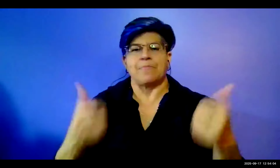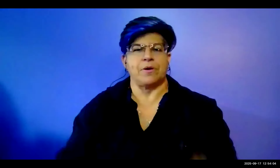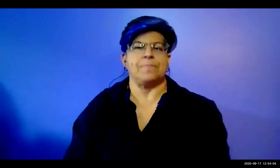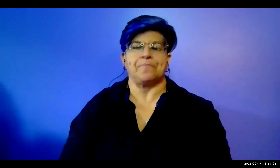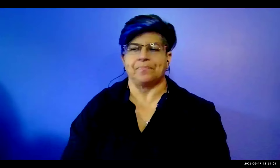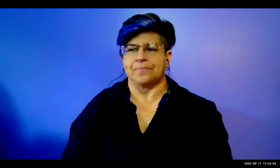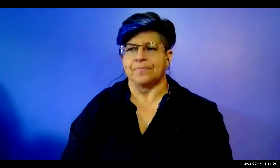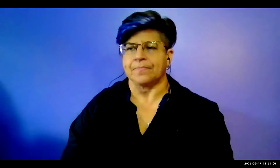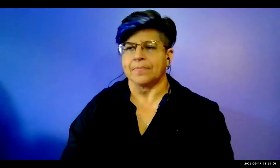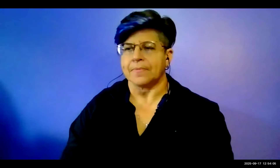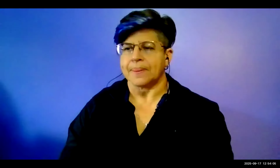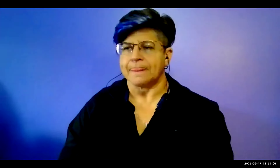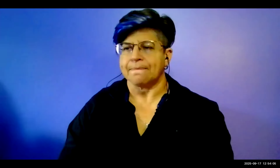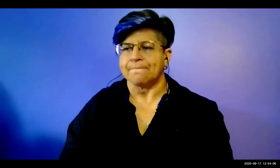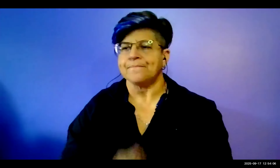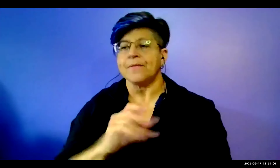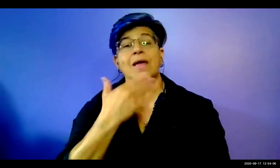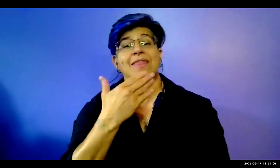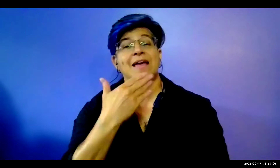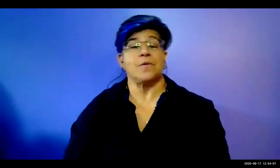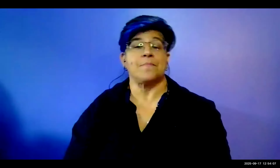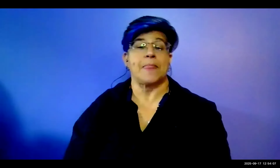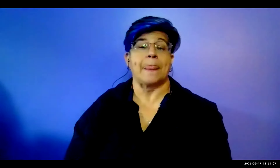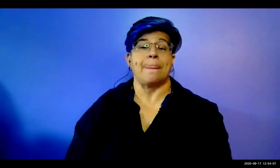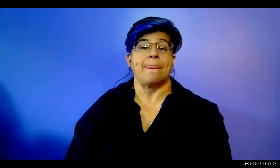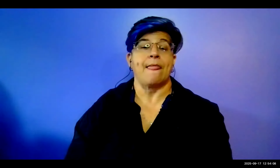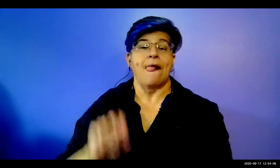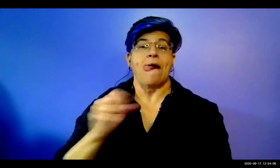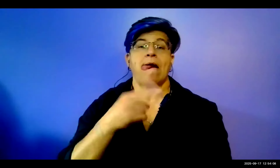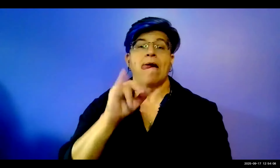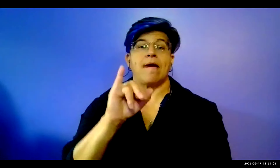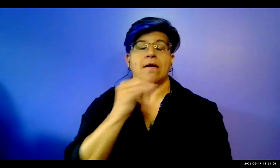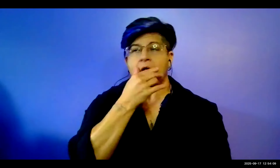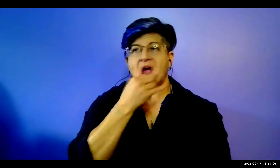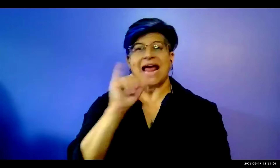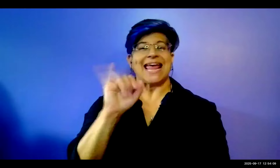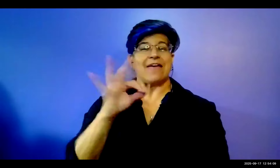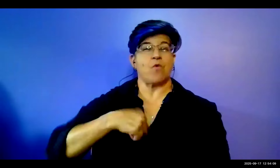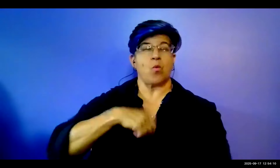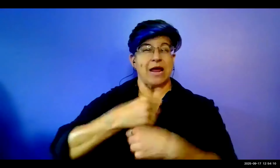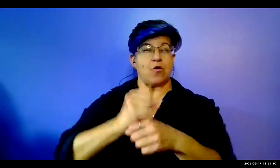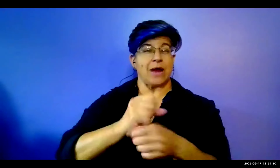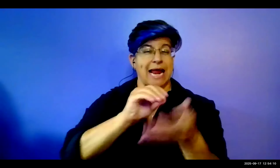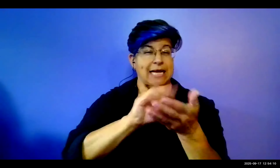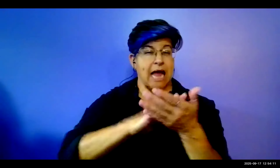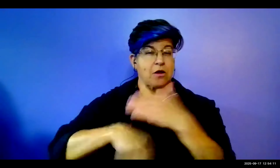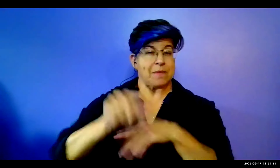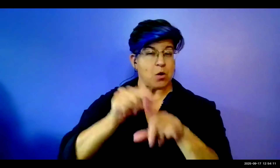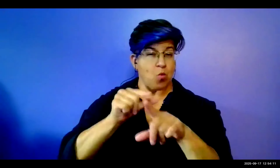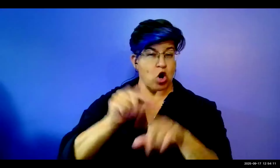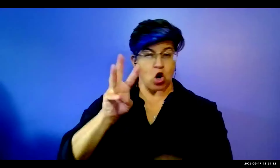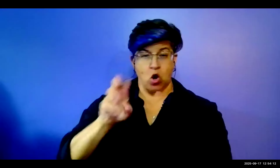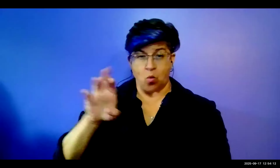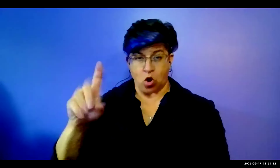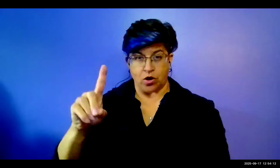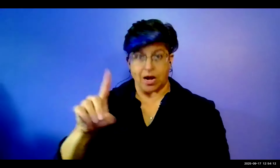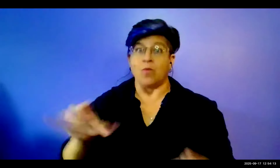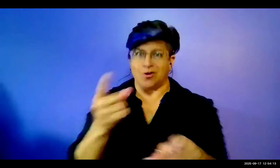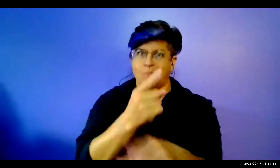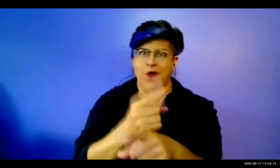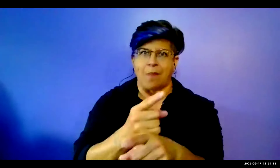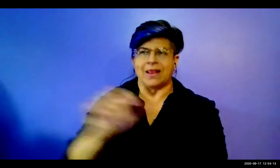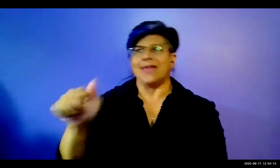Thank you. Um, if we created a document in Word, and we do it properly, we do the alt tags.